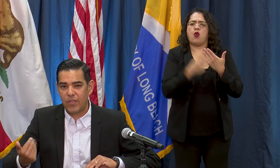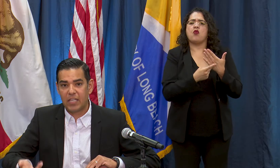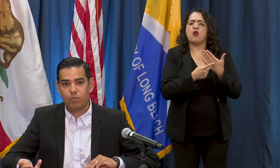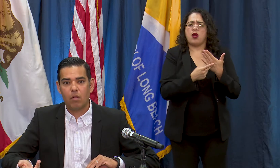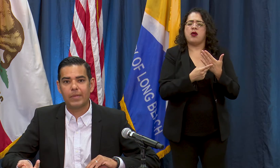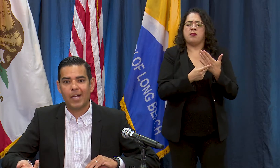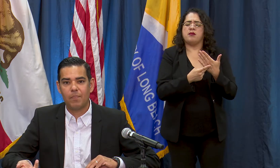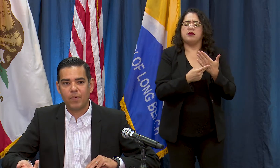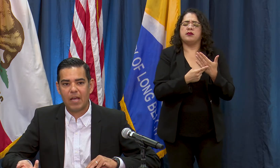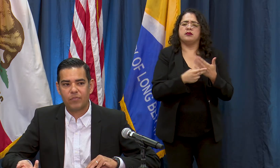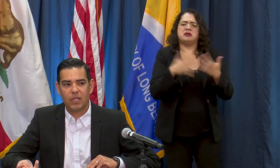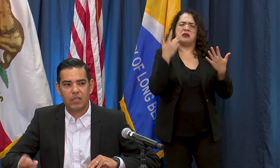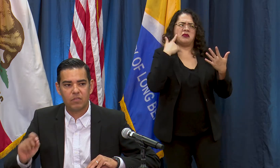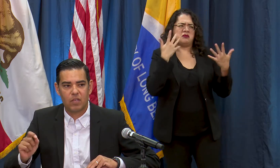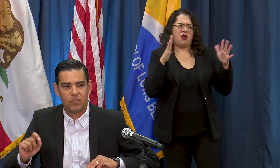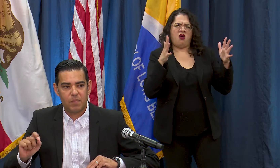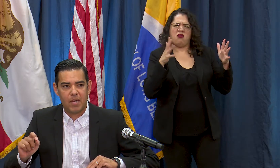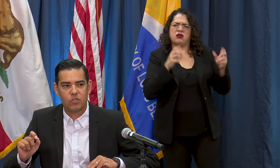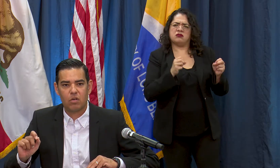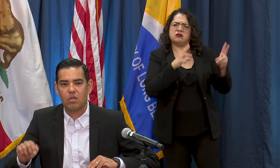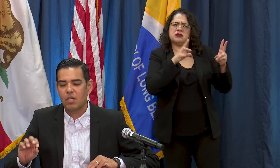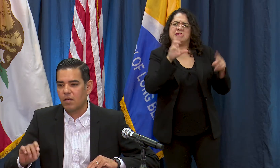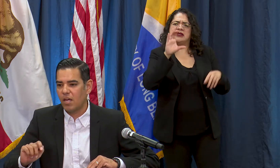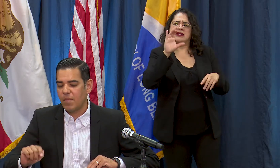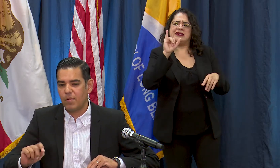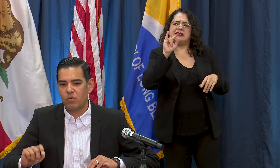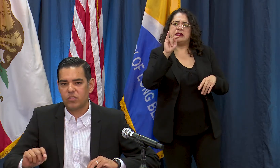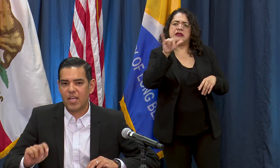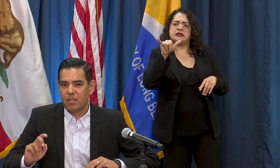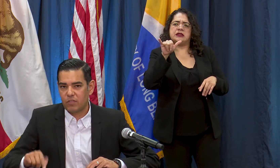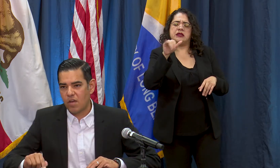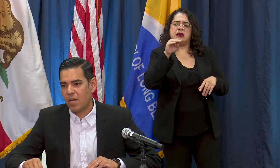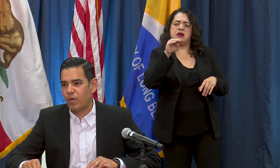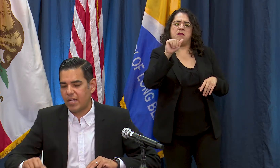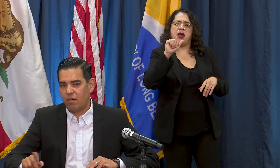it's probably up at the city manager memo site and if it's not up right now